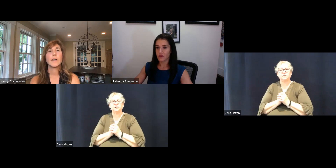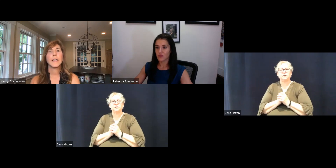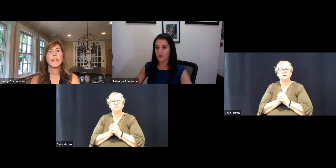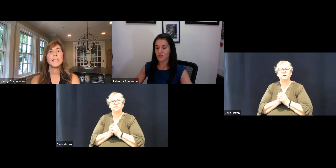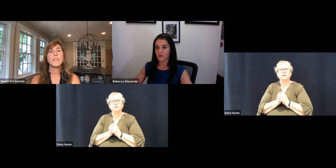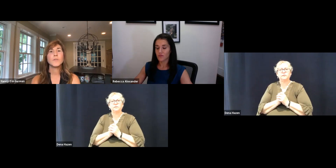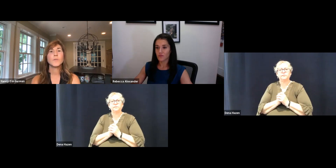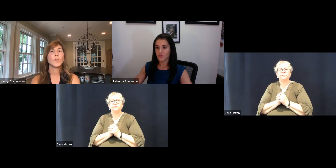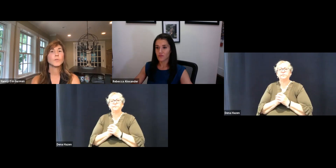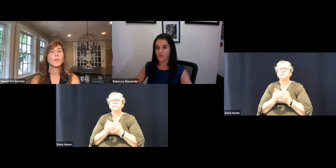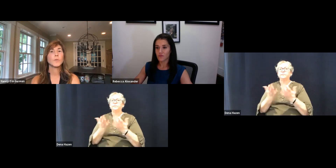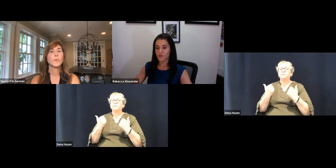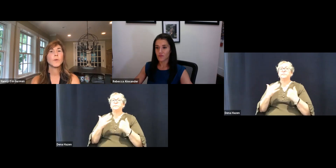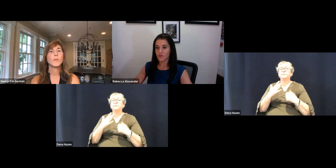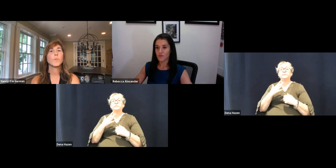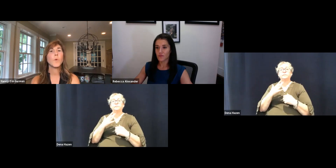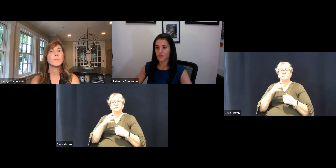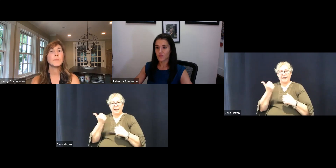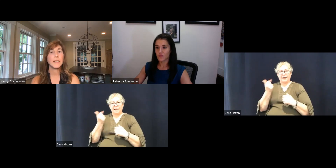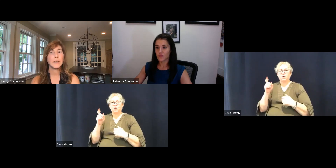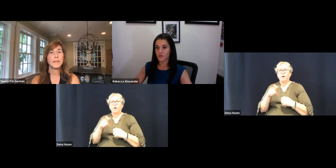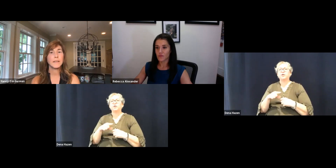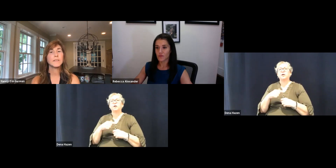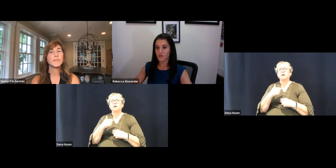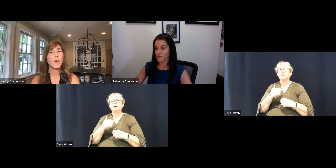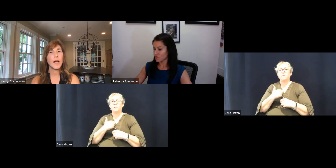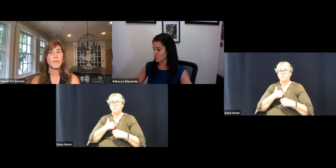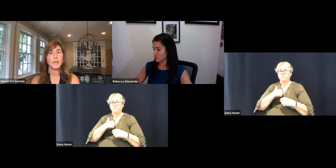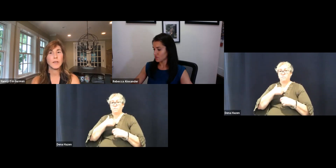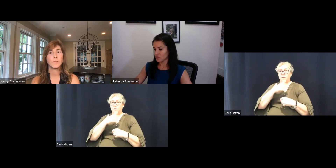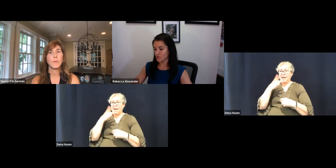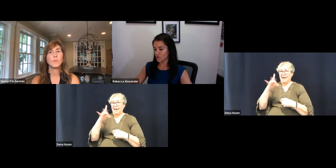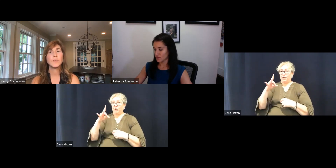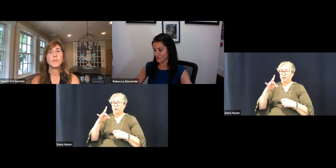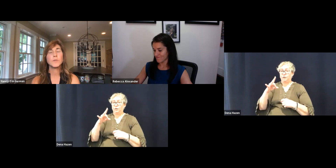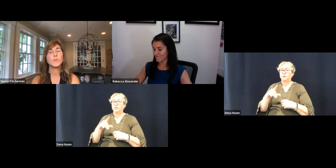Our 18-year-old with 1b is driving, but will soon